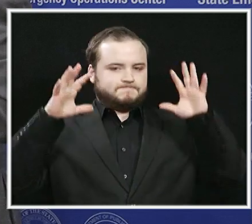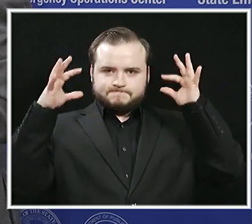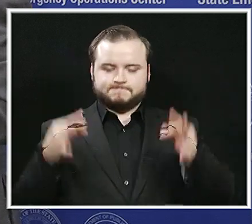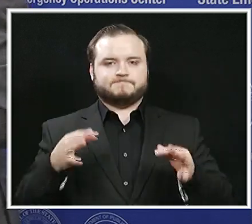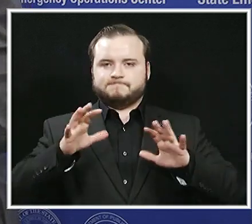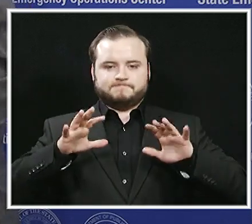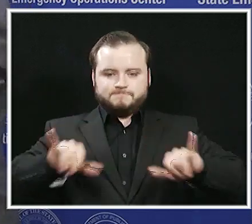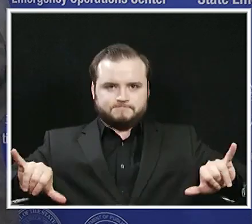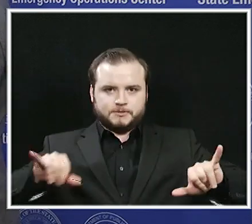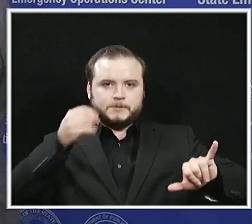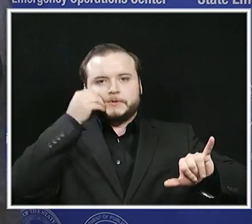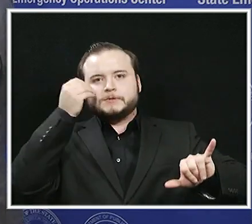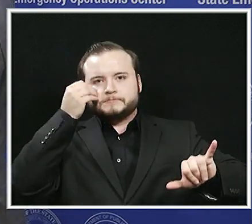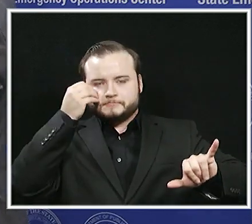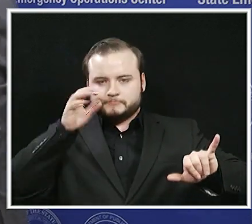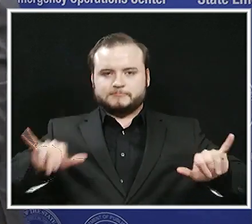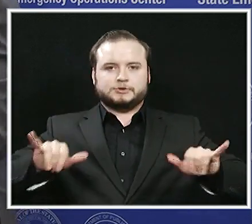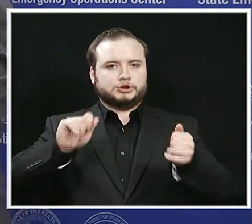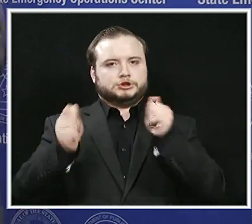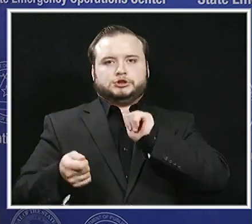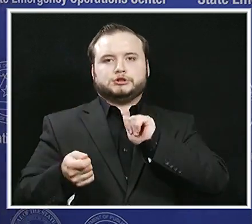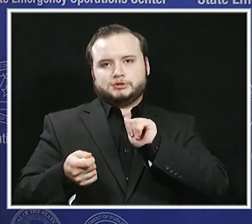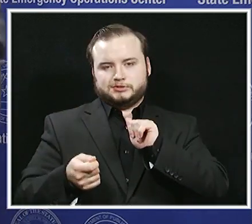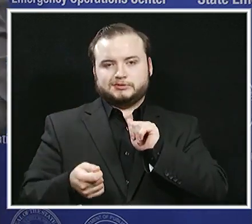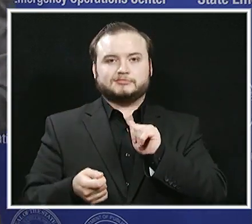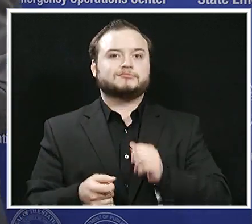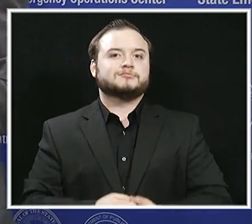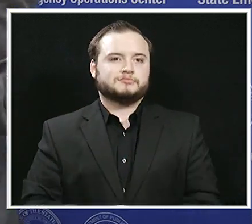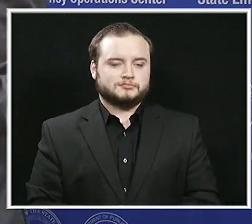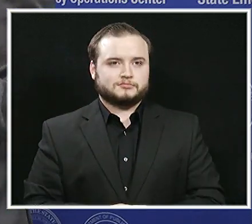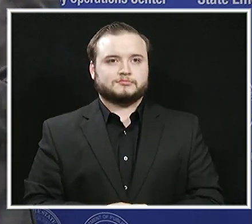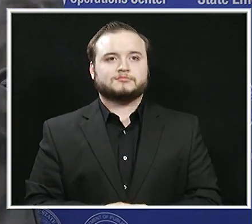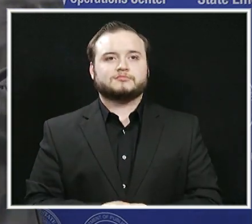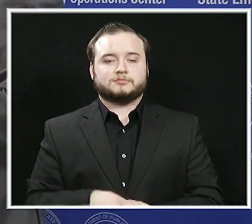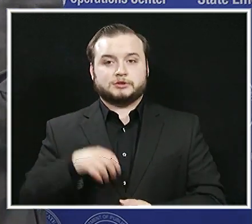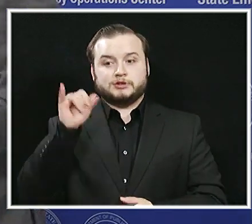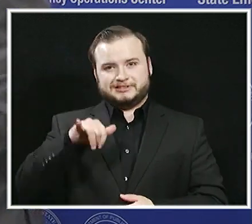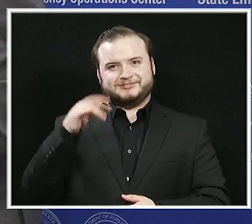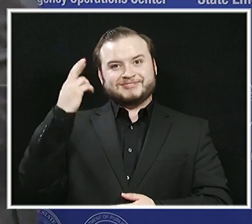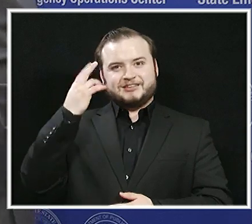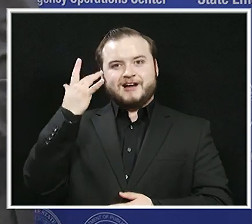by those states to stop and change the direction and the numbers, to keep us under per 100,000, so that's